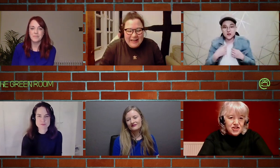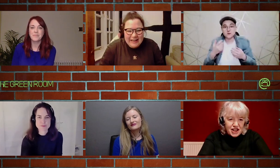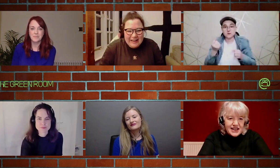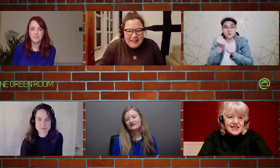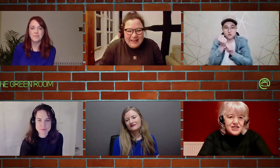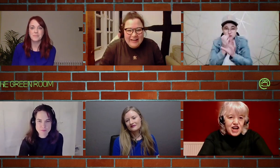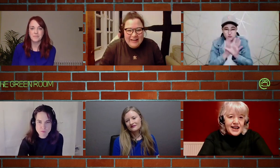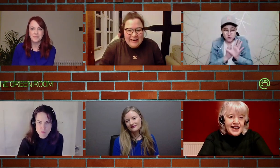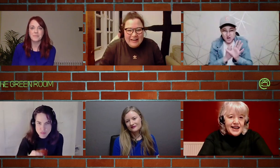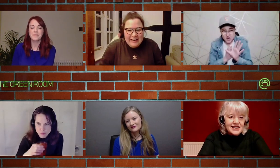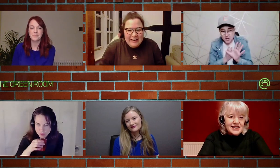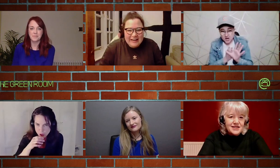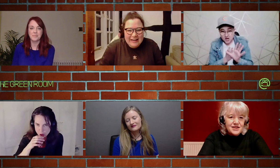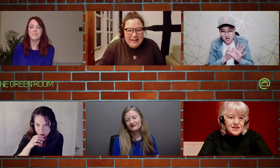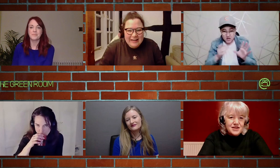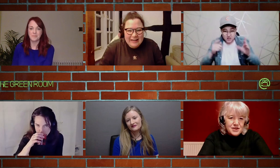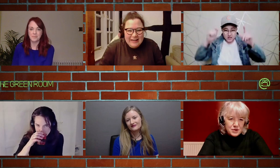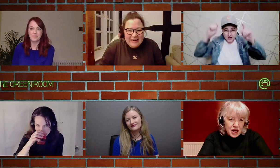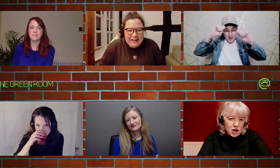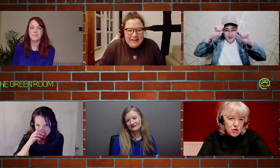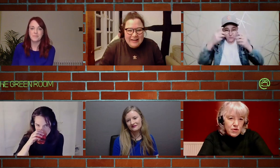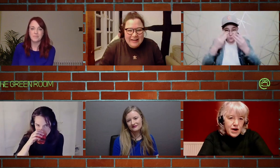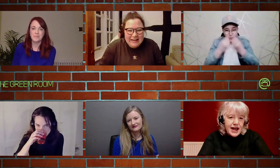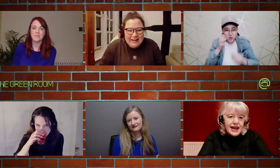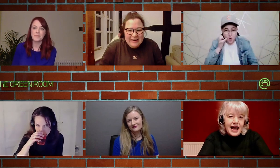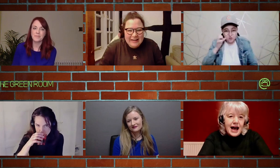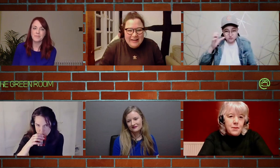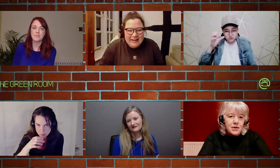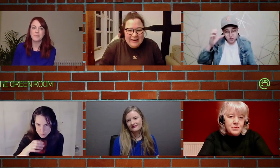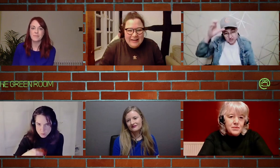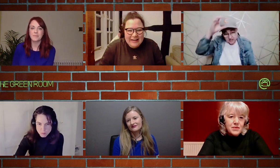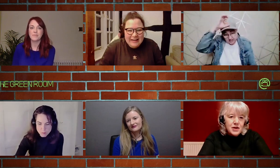Jean jacket. gray cap